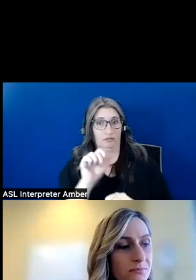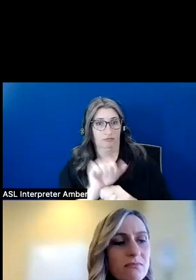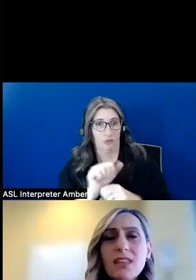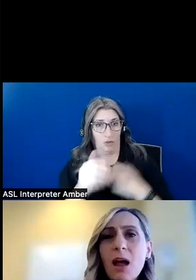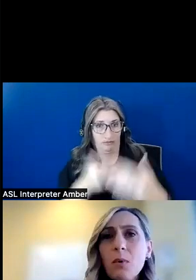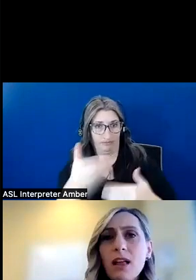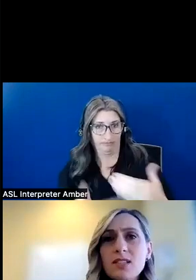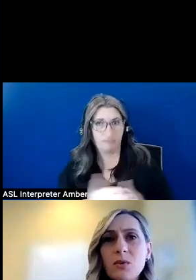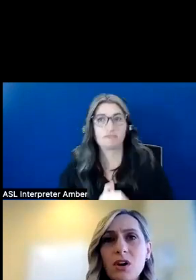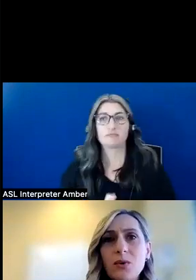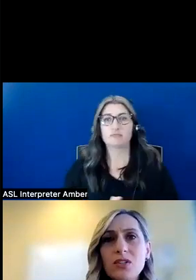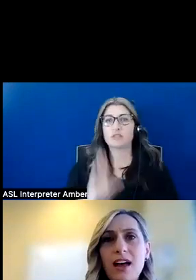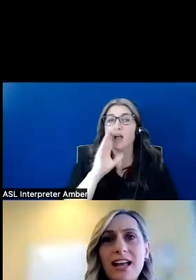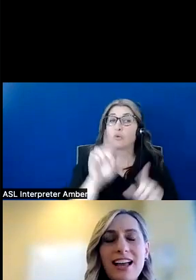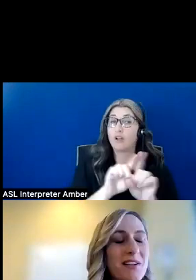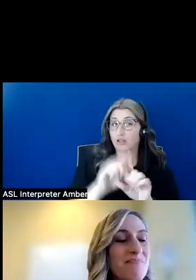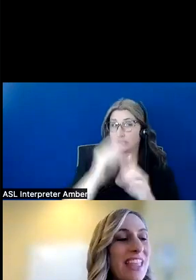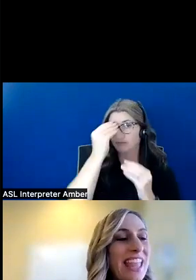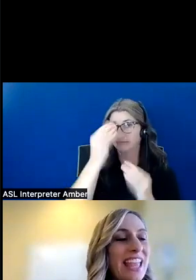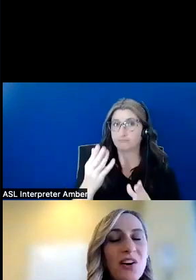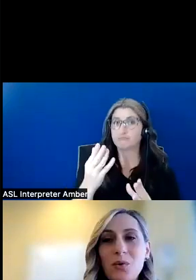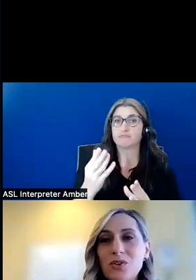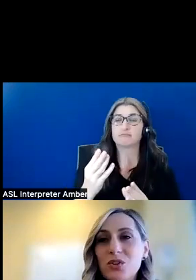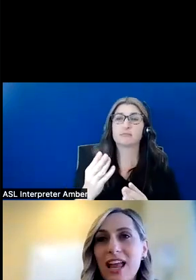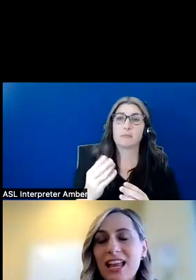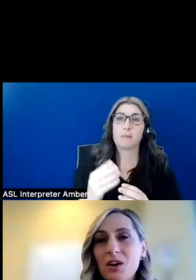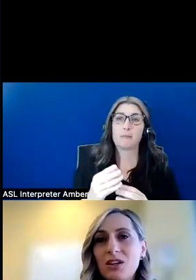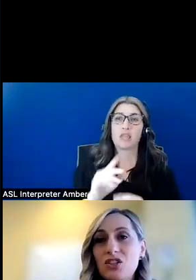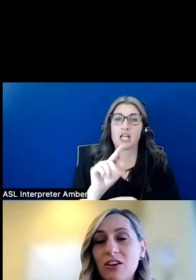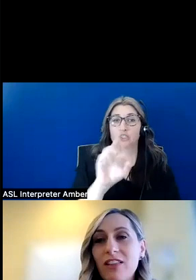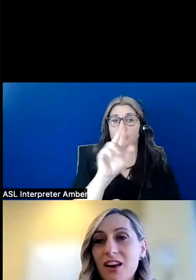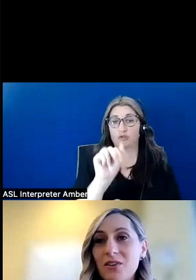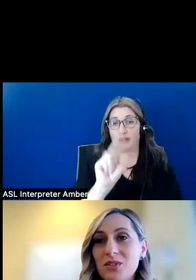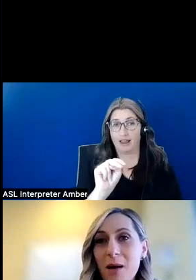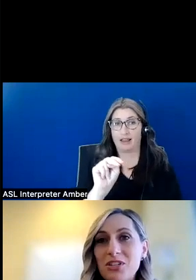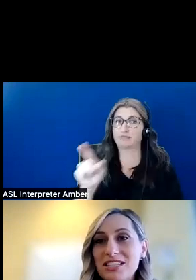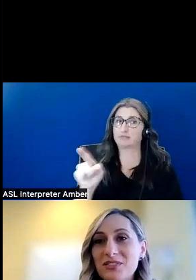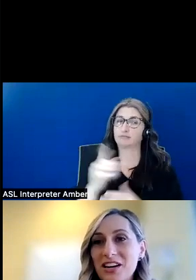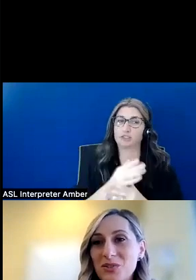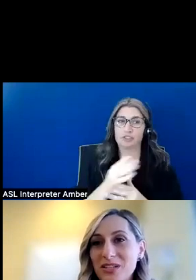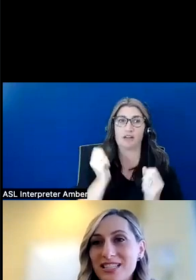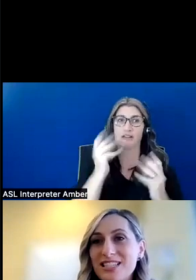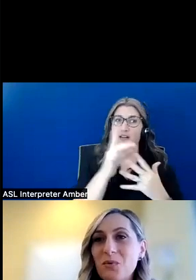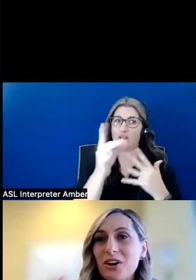I will also note that Tran shared a lot of those options of data sources, so we're going